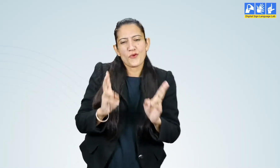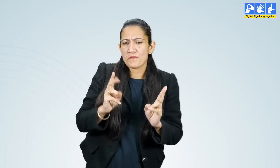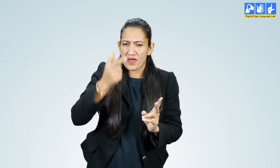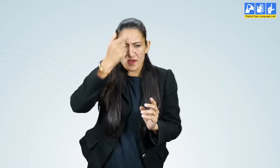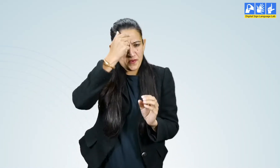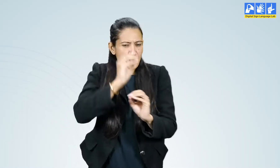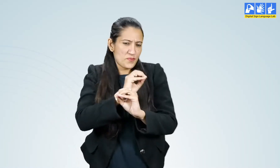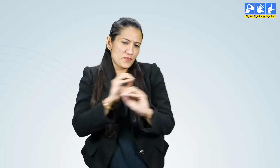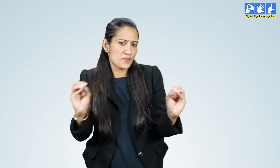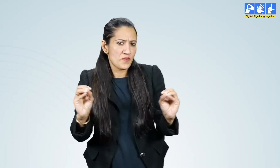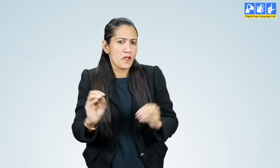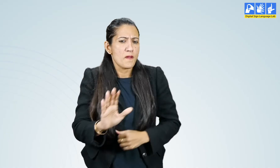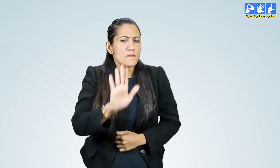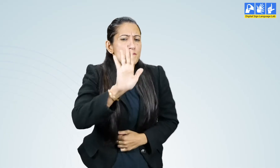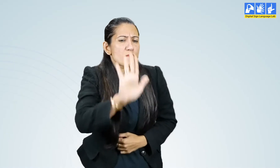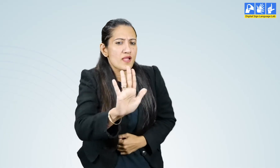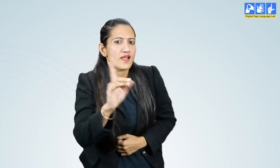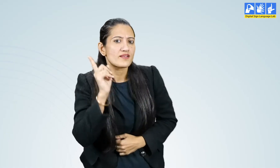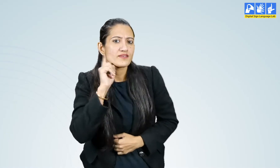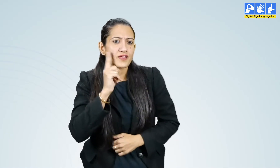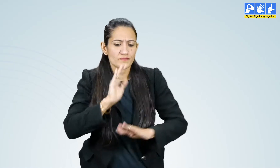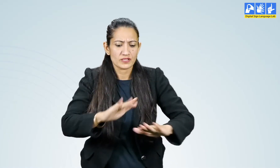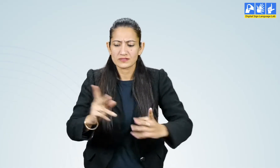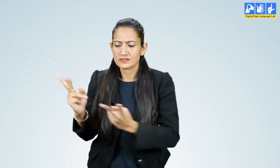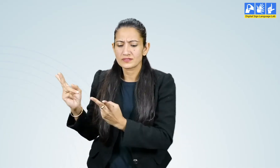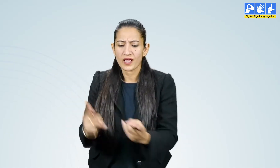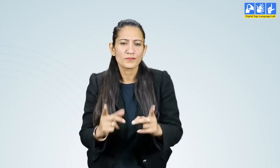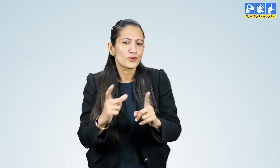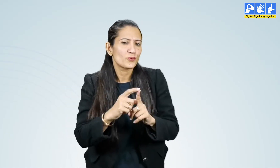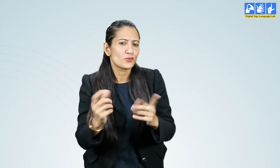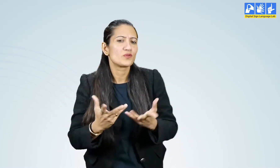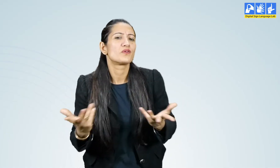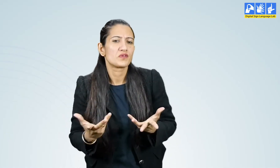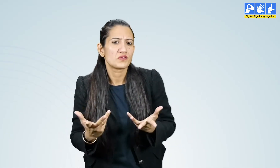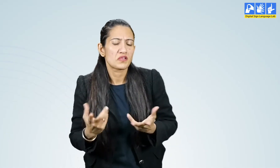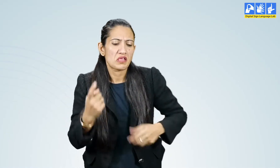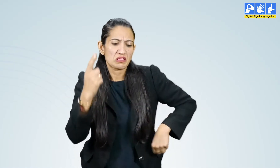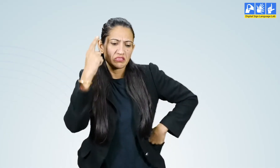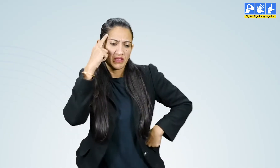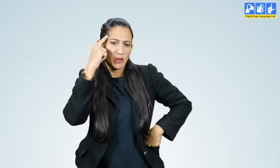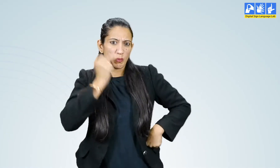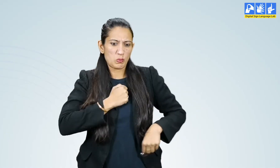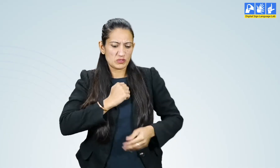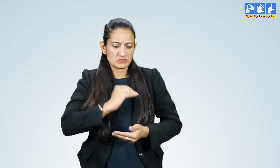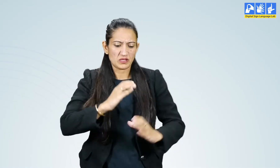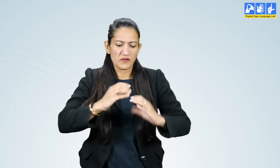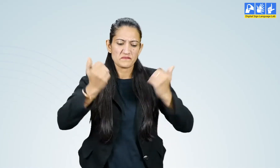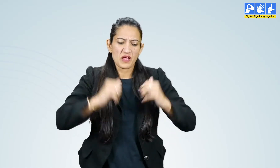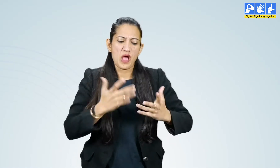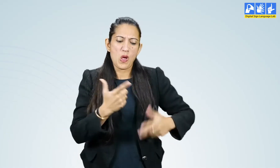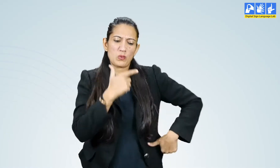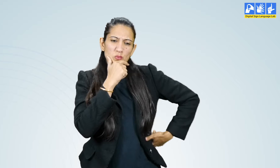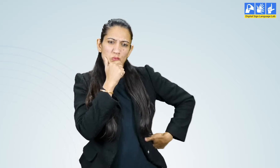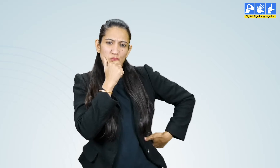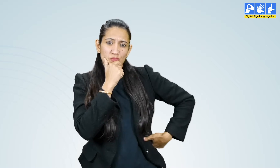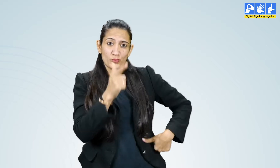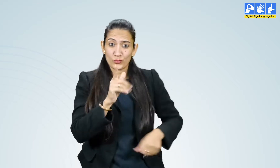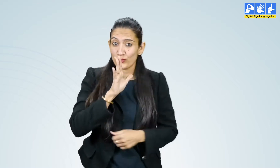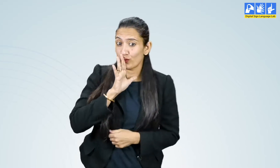and there is no problem. But what does it look like with a deaf child? You may think “oh, I can’t communicate with my child.”